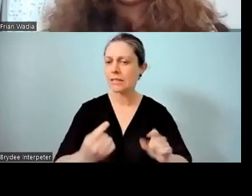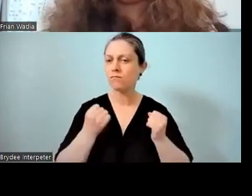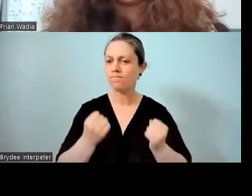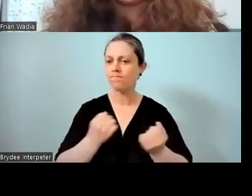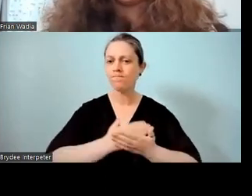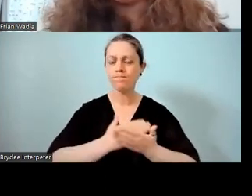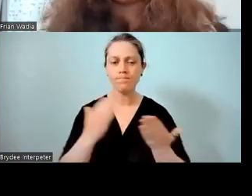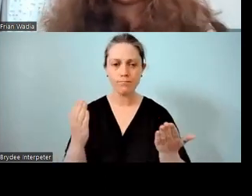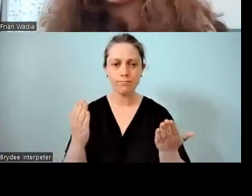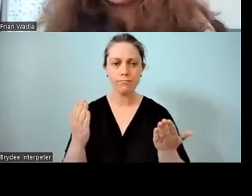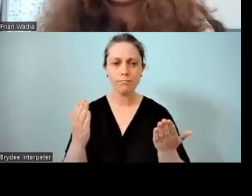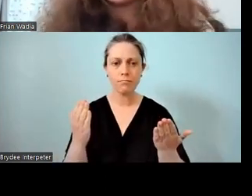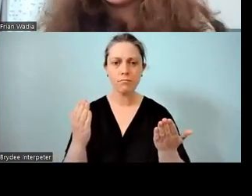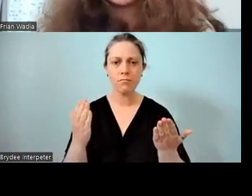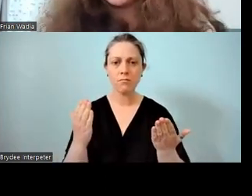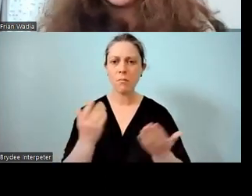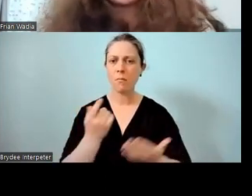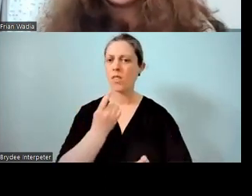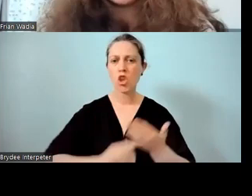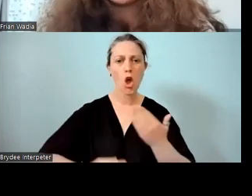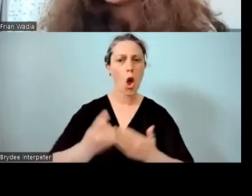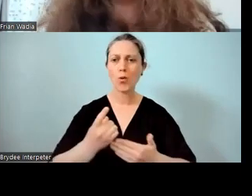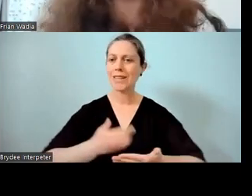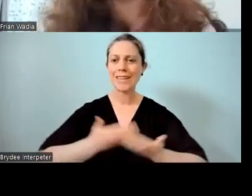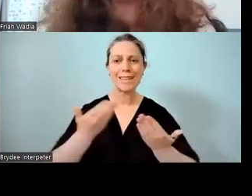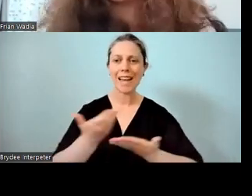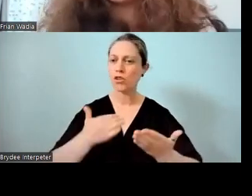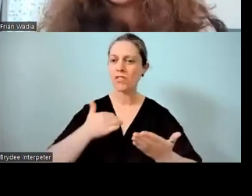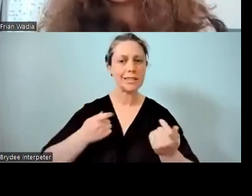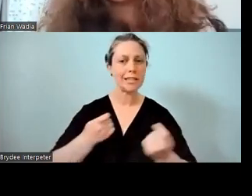that it wasn't just about changing day services or disability support services,